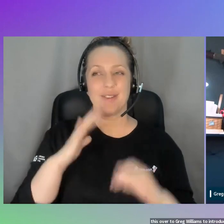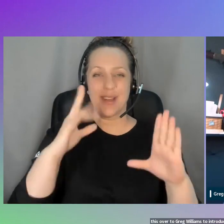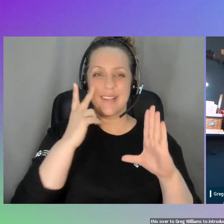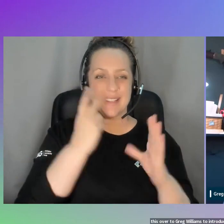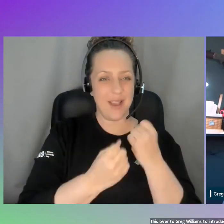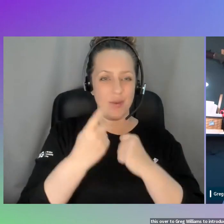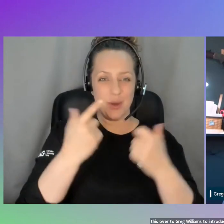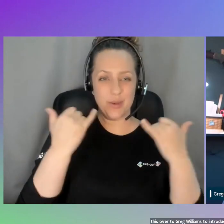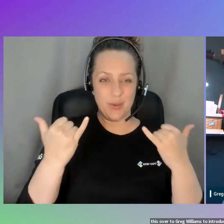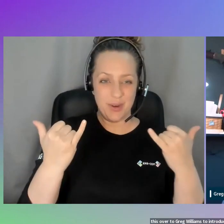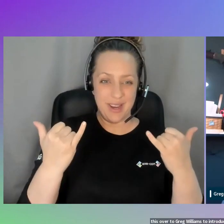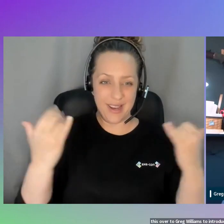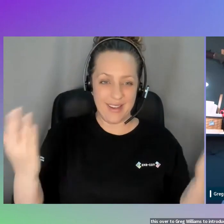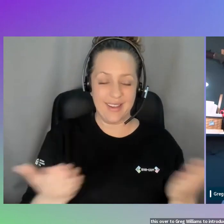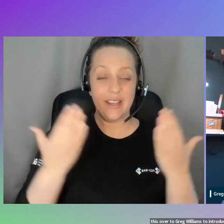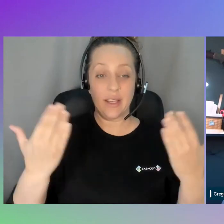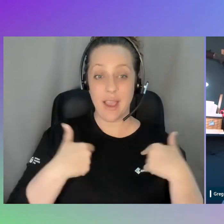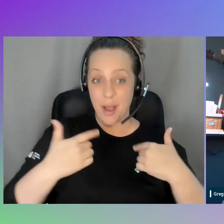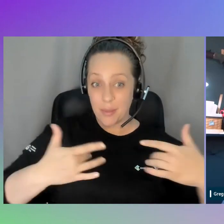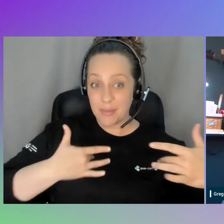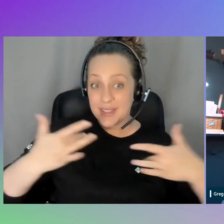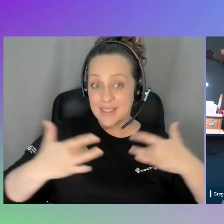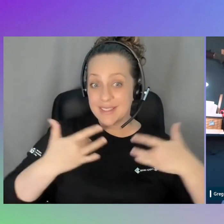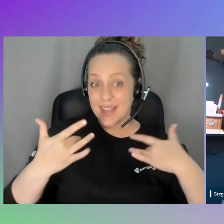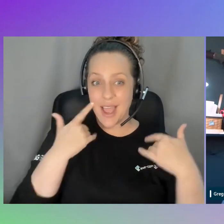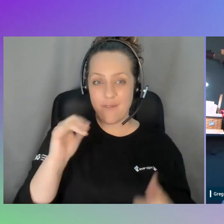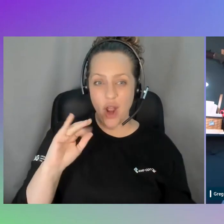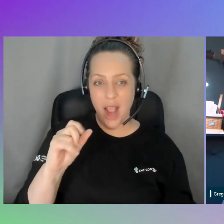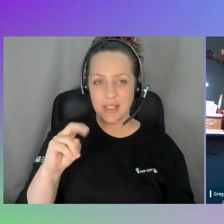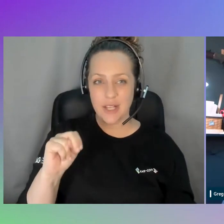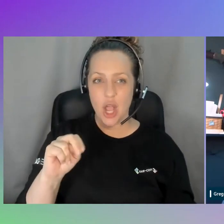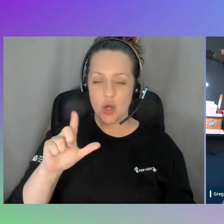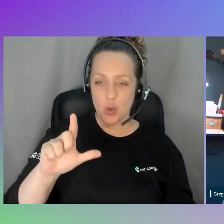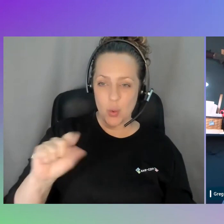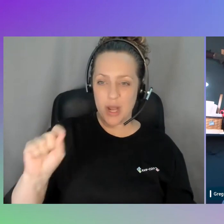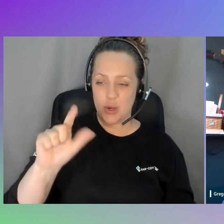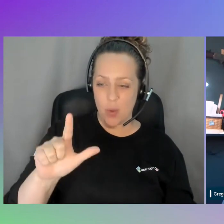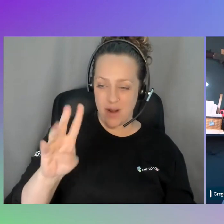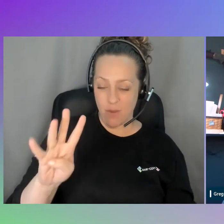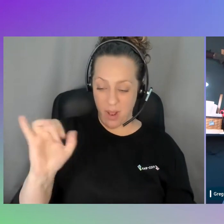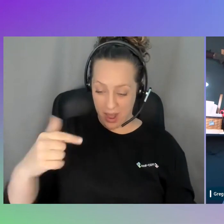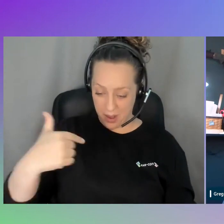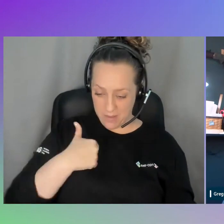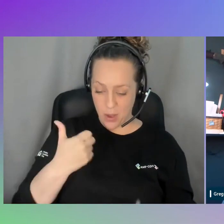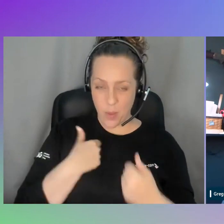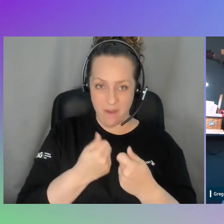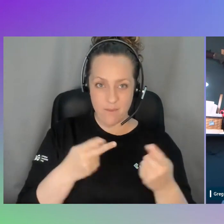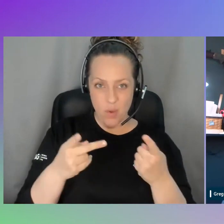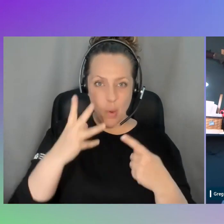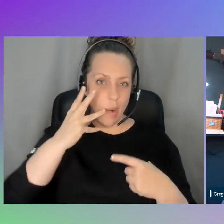today. And so very excited for axe-con 2024. If you're like me you got a couple of these under your belt already. I know I